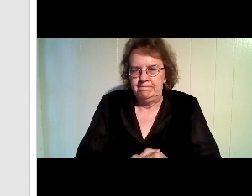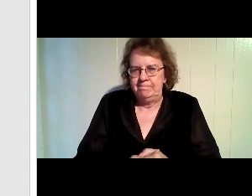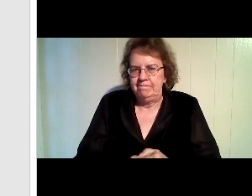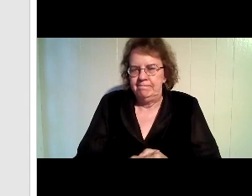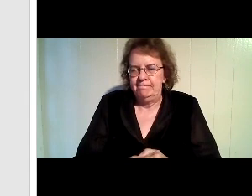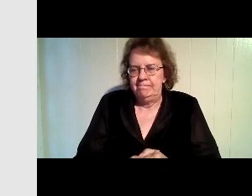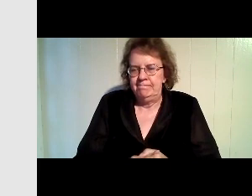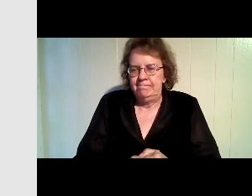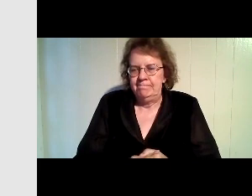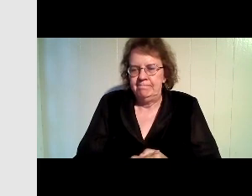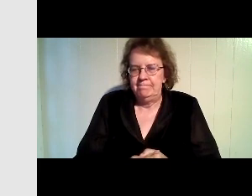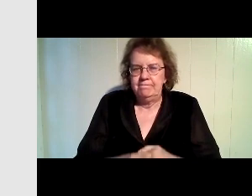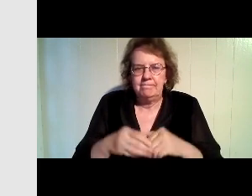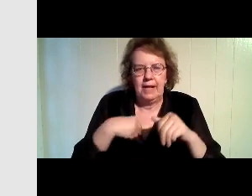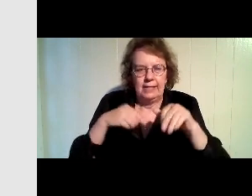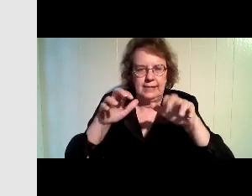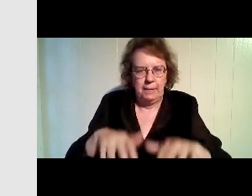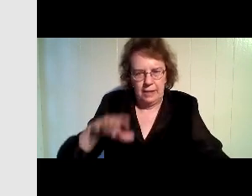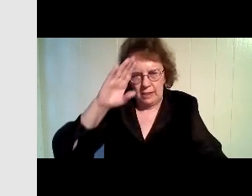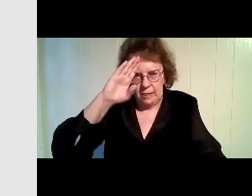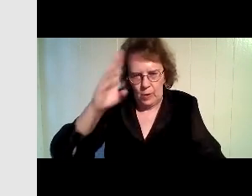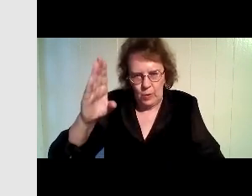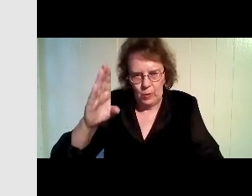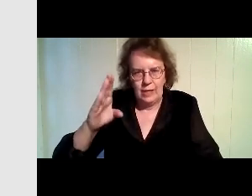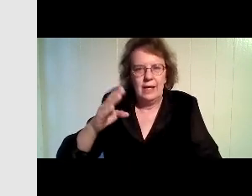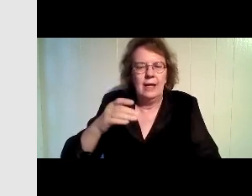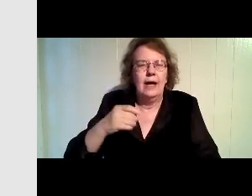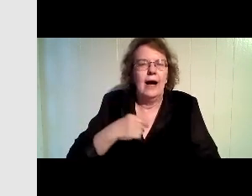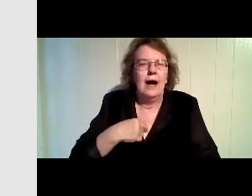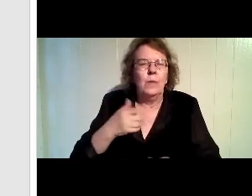I typed hello. And I'm gonna market for this header one style.